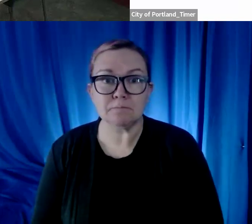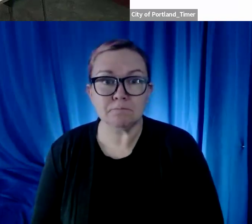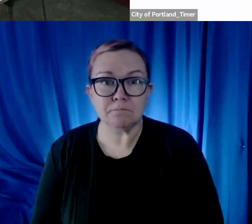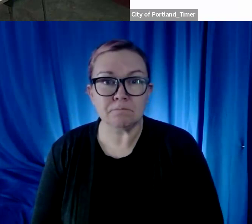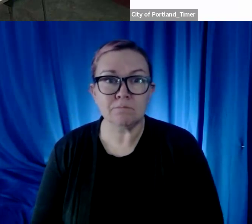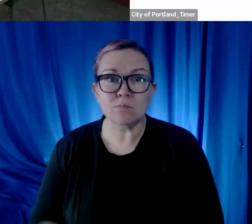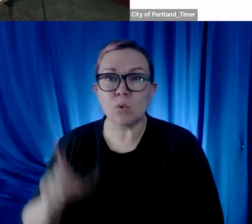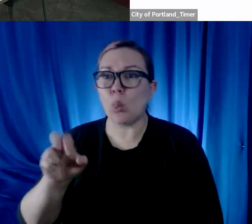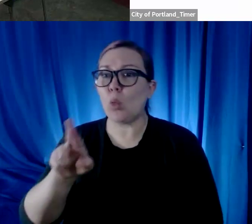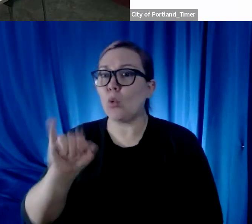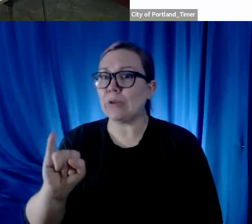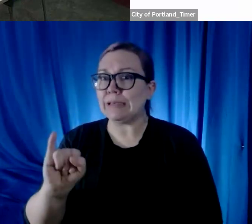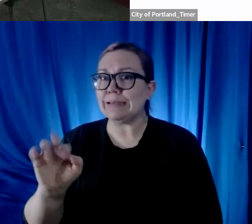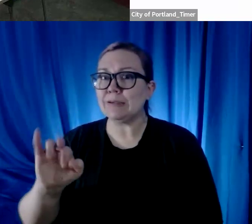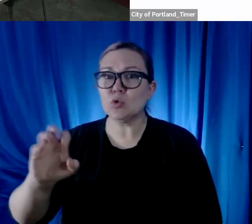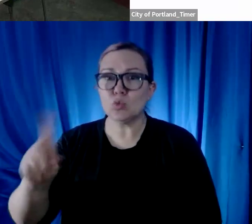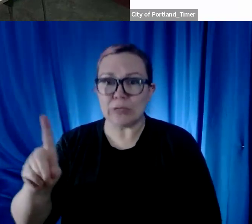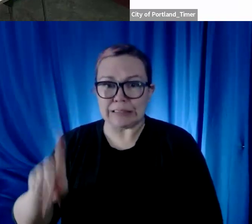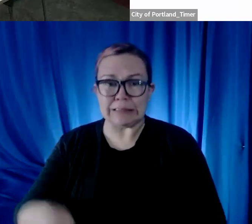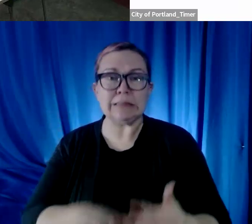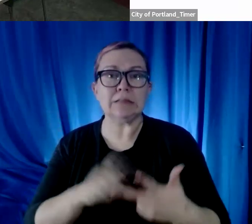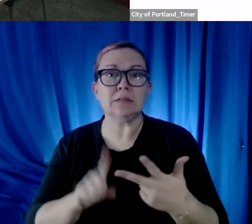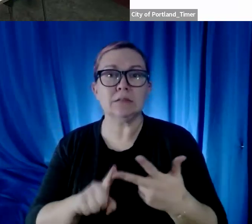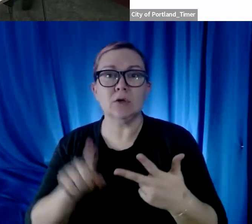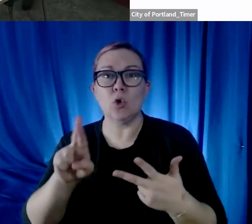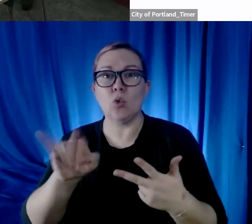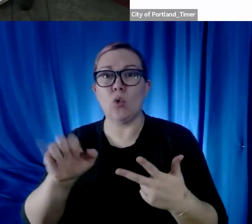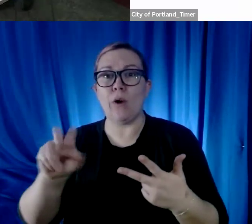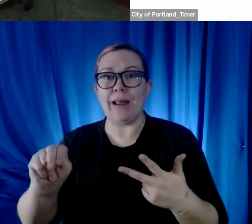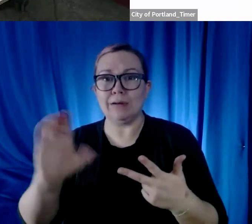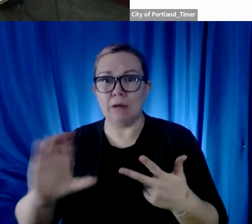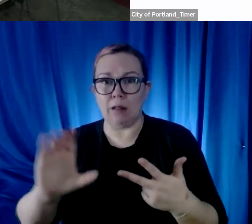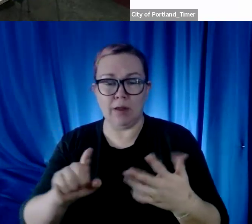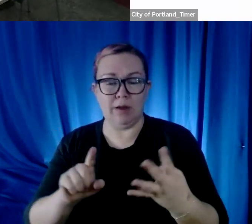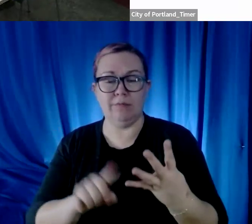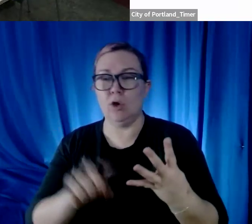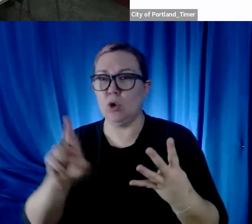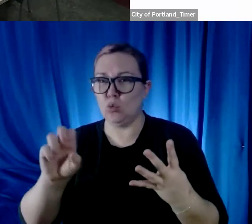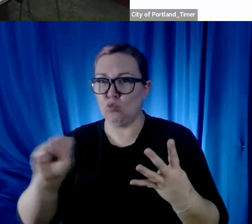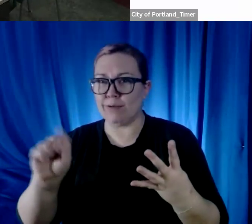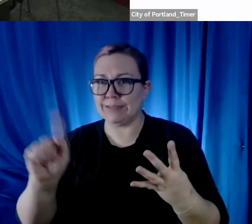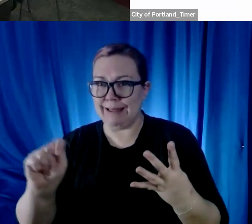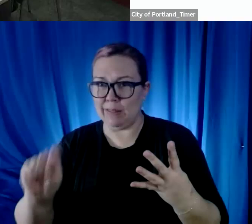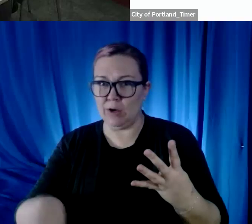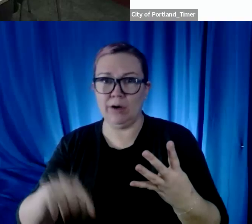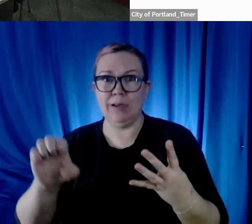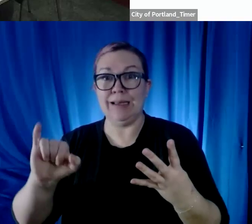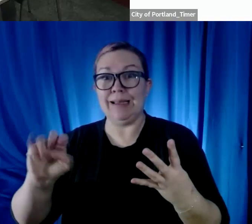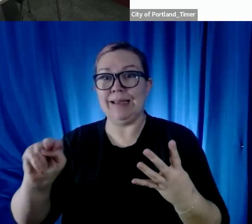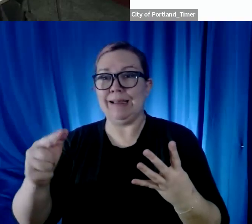Or maybe Raj Reed, Brian Kotlove. Ross Taylor, Inga Fisher Williams.